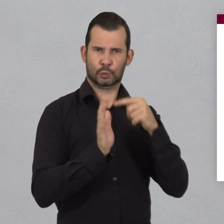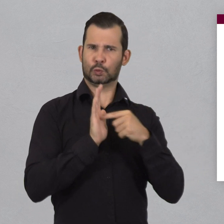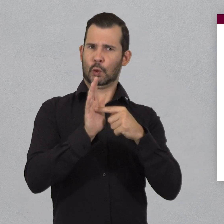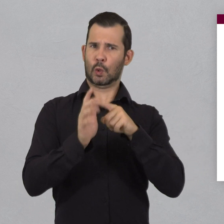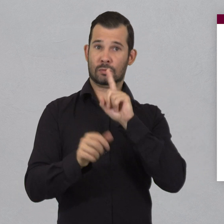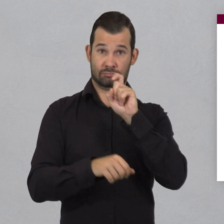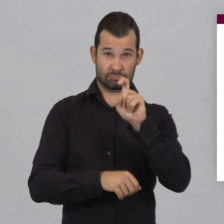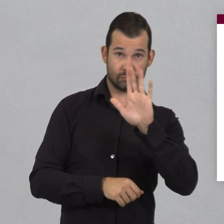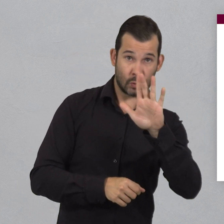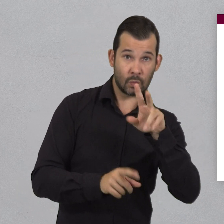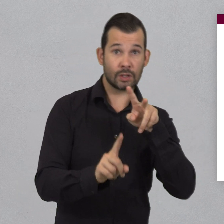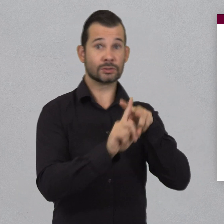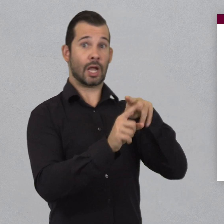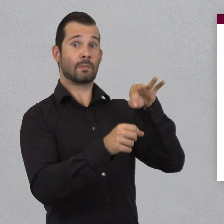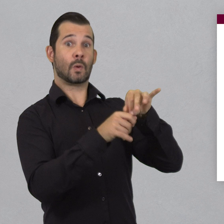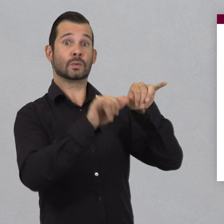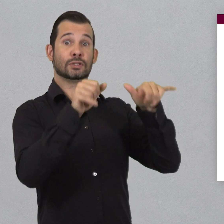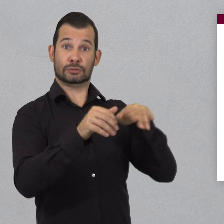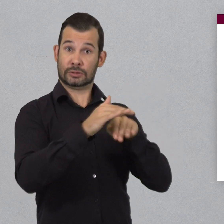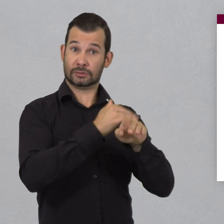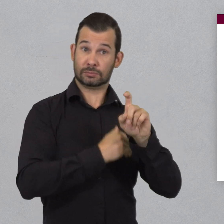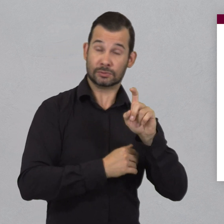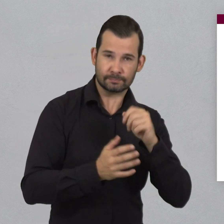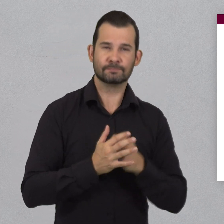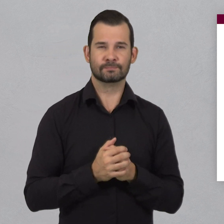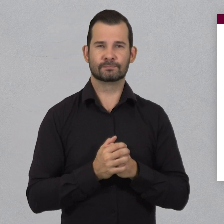will show whether your assigned polling station is accessible.